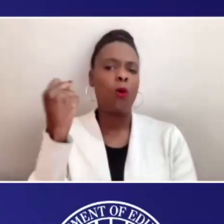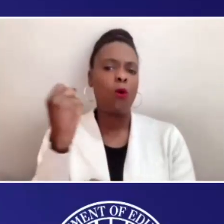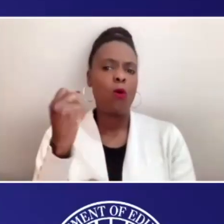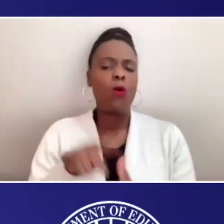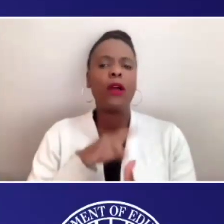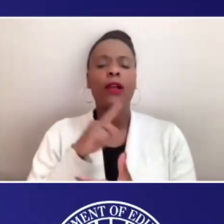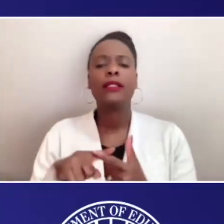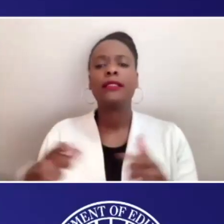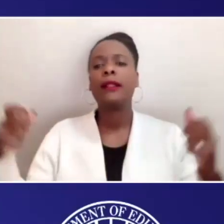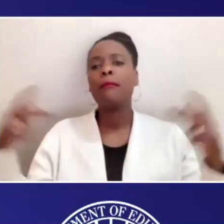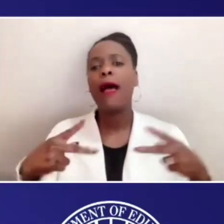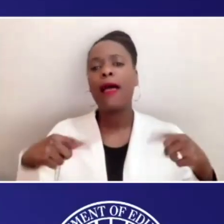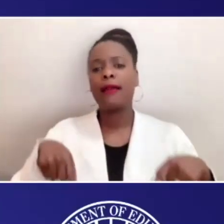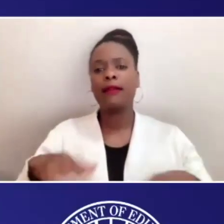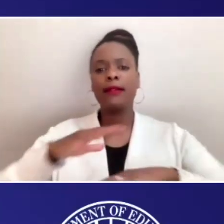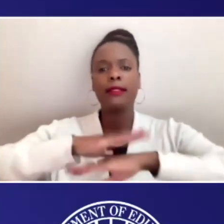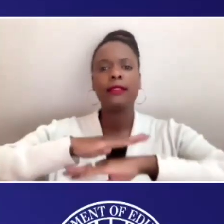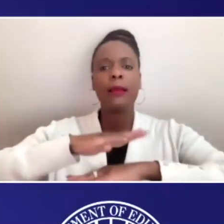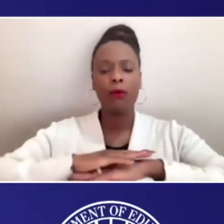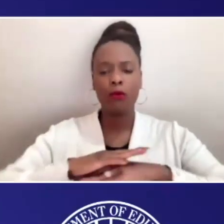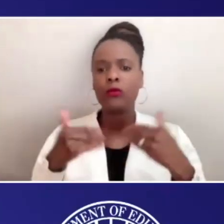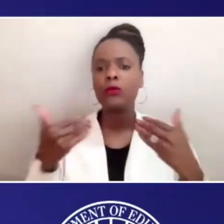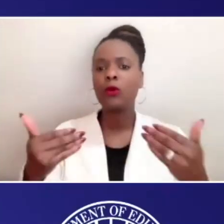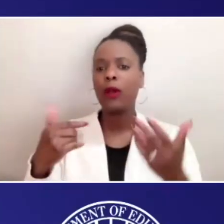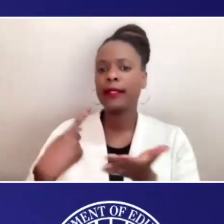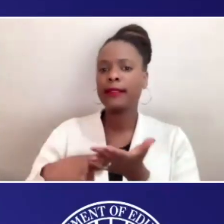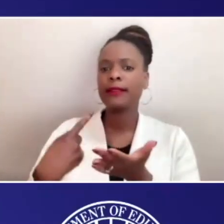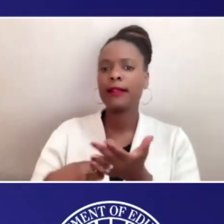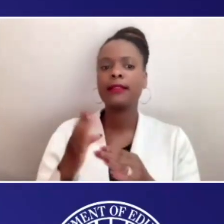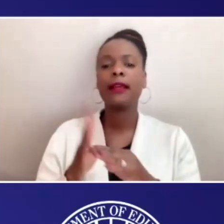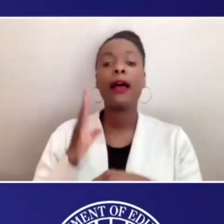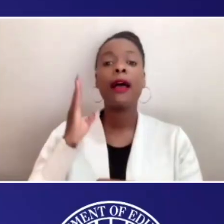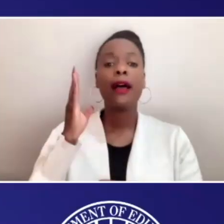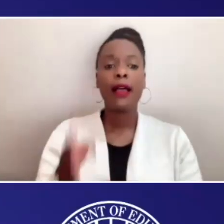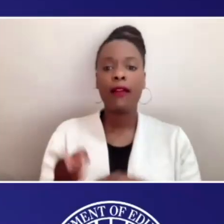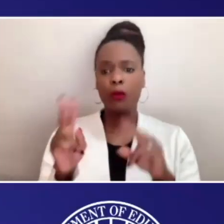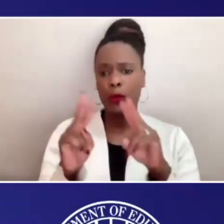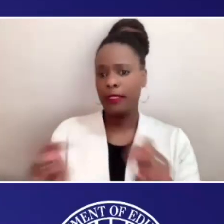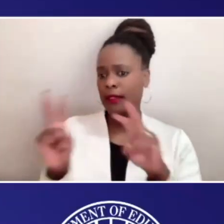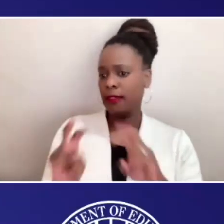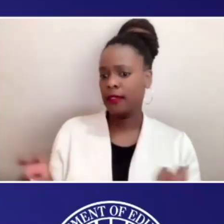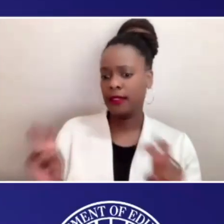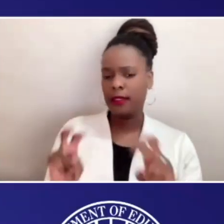the table to discuss it after we look at what you've asked us to take a look at and